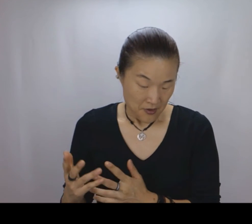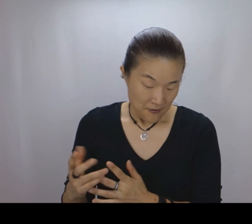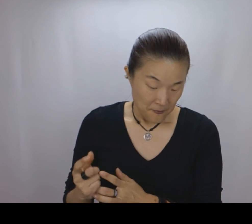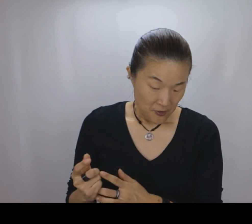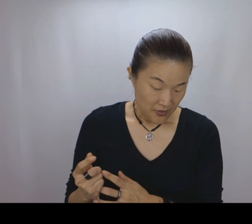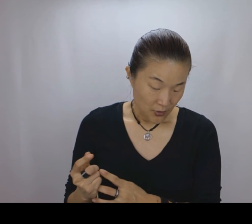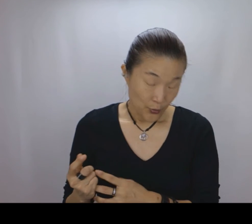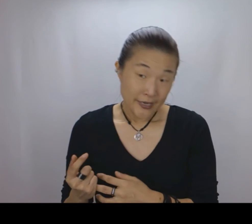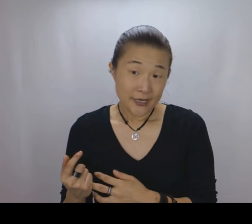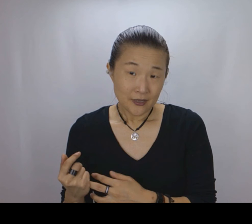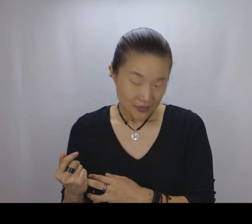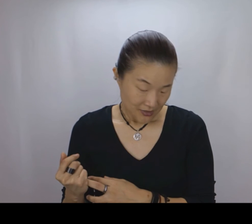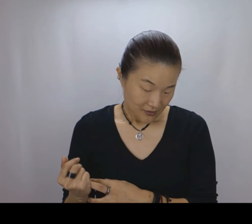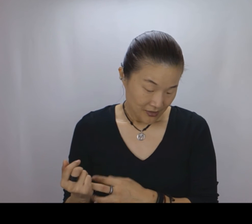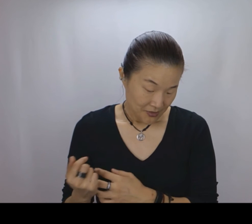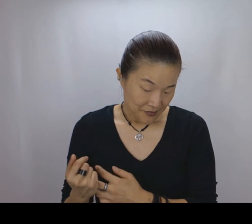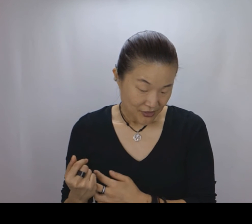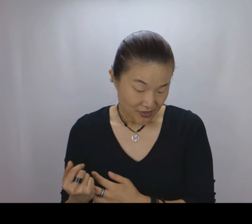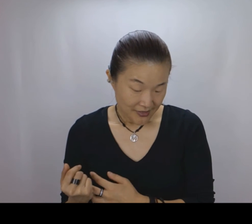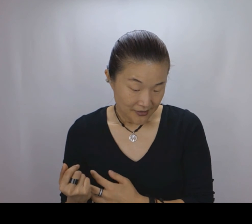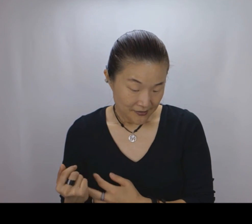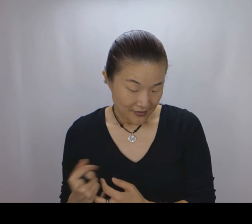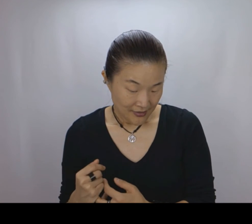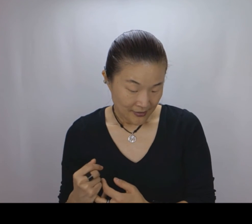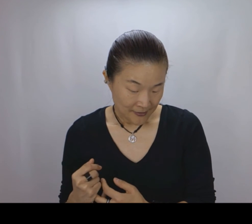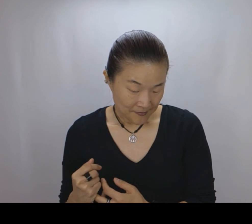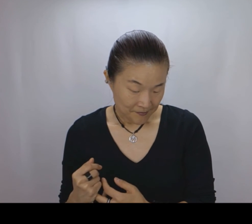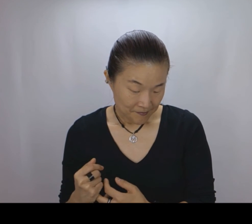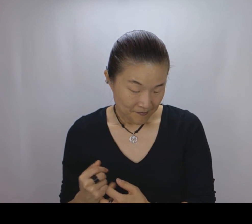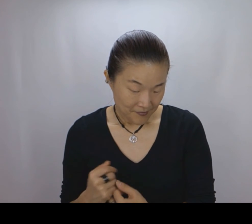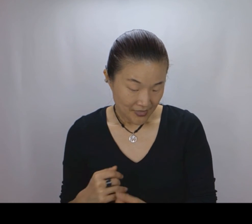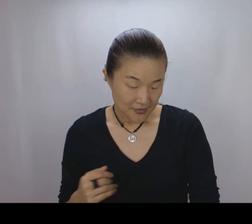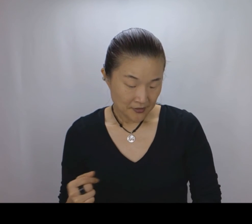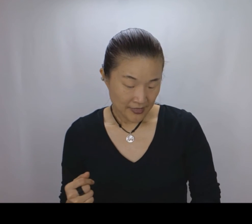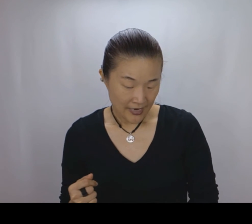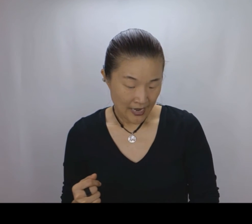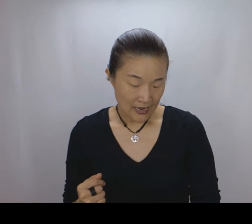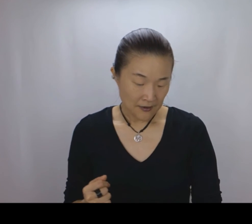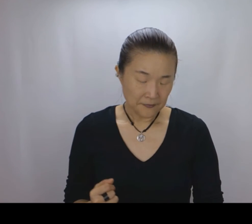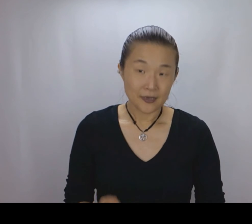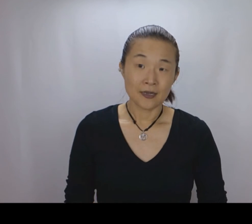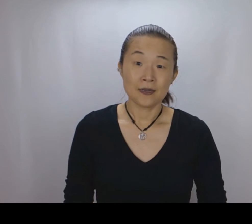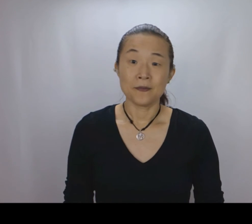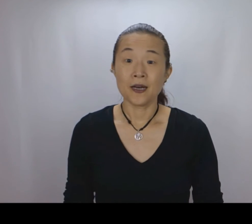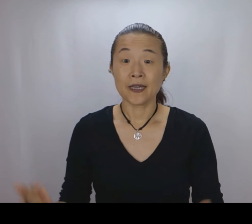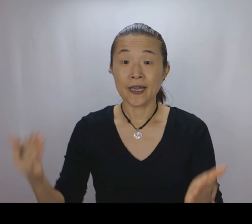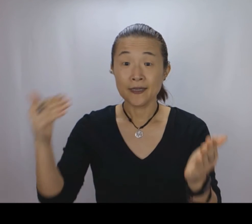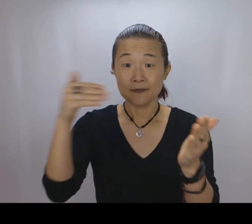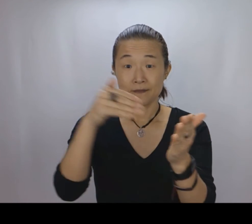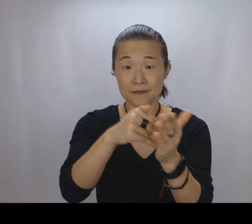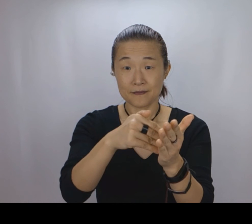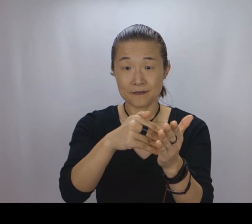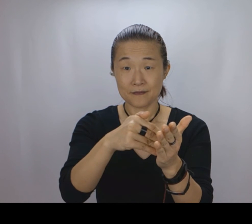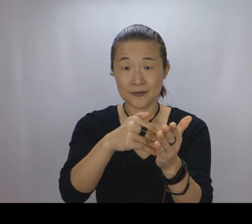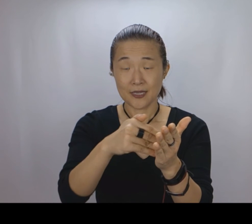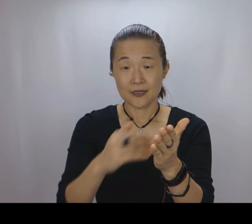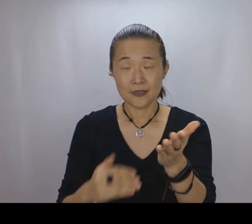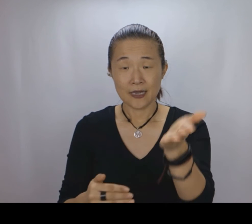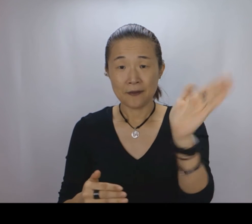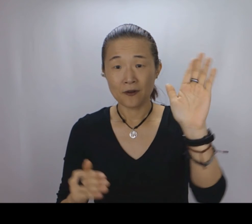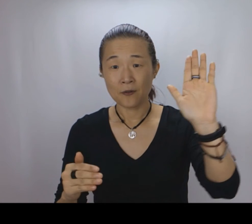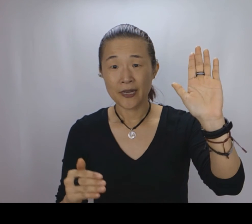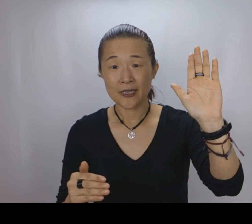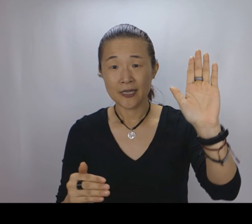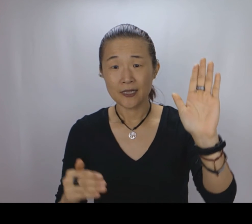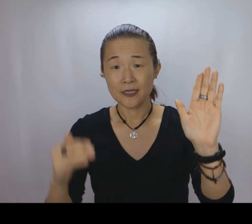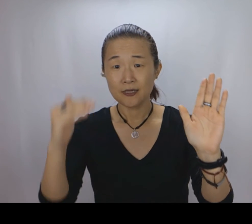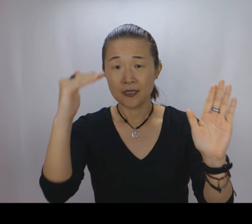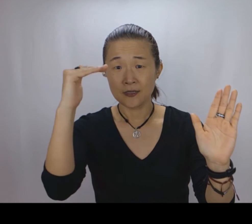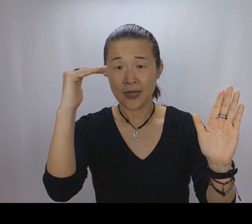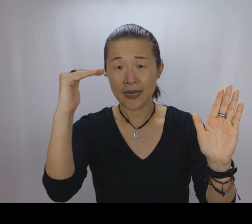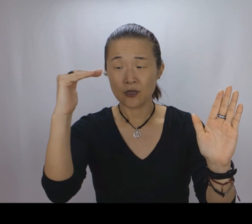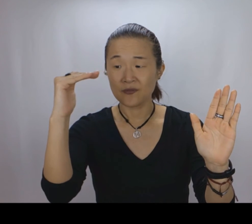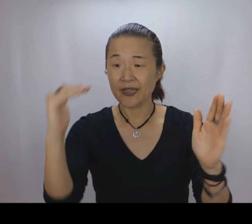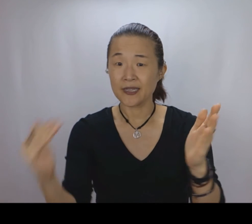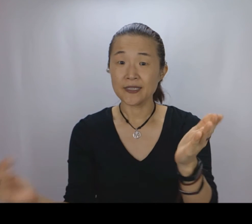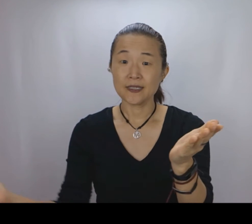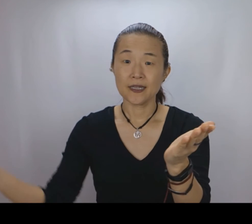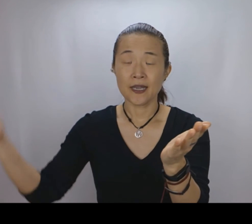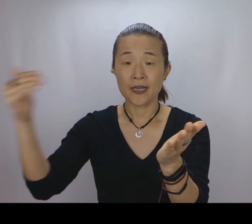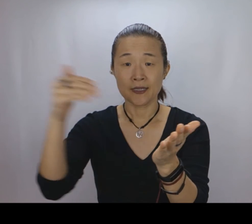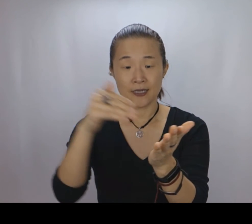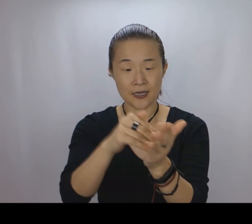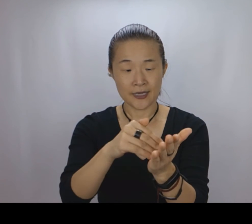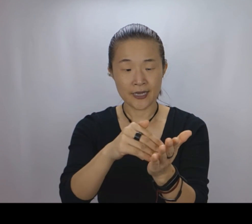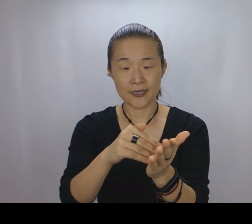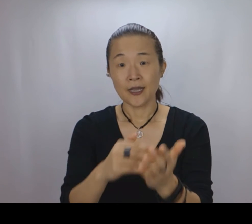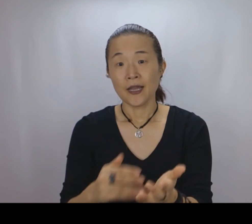For greeting is especially you can have again. So you have an open hand like this and your hand curved like this and again.